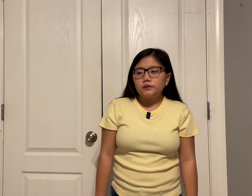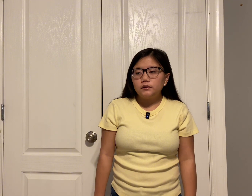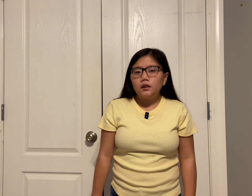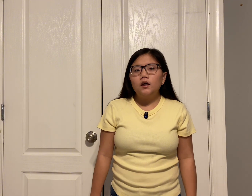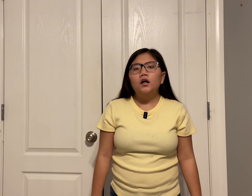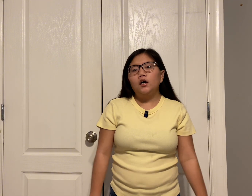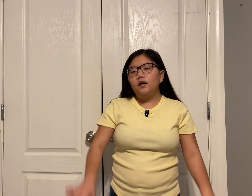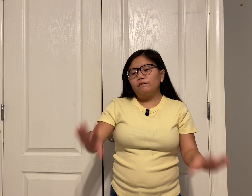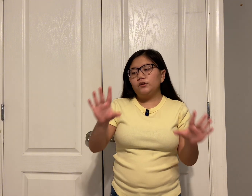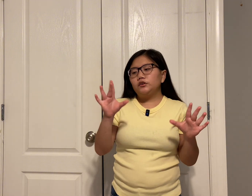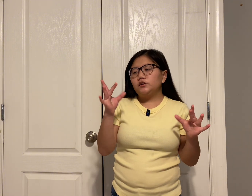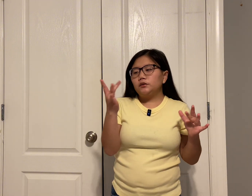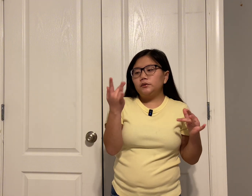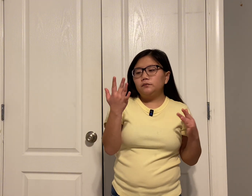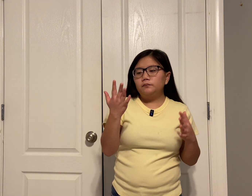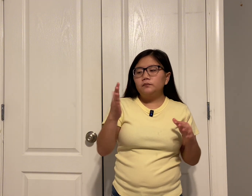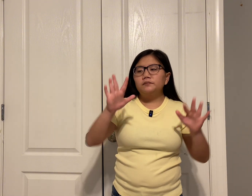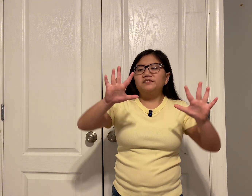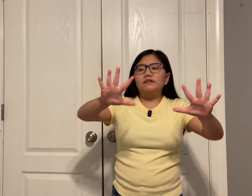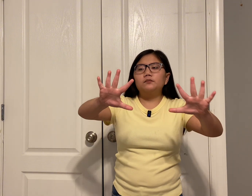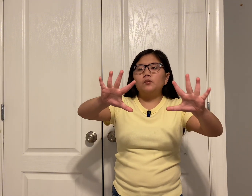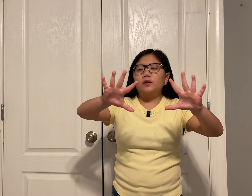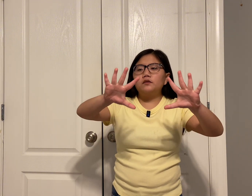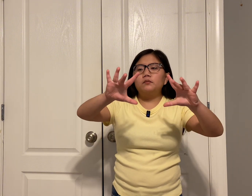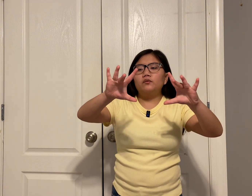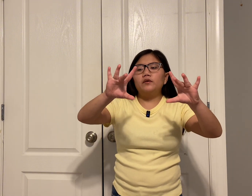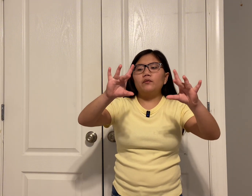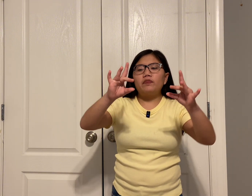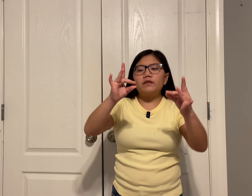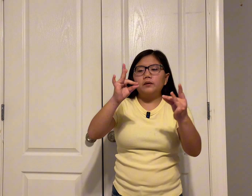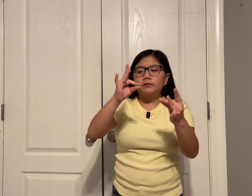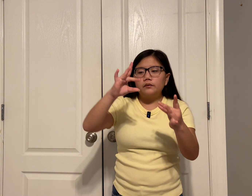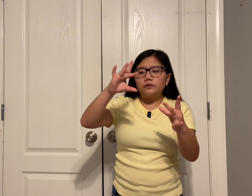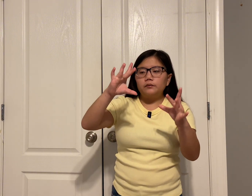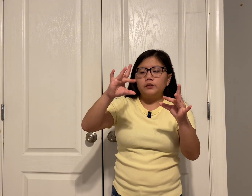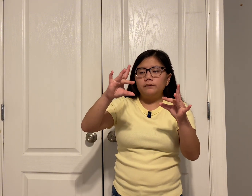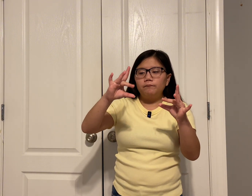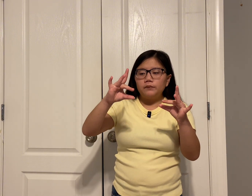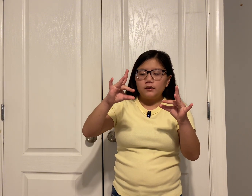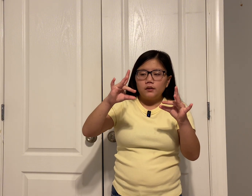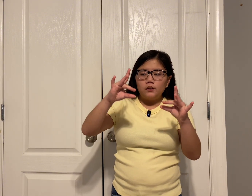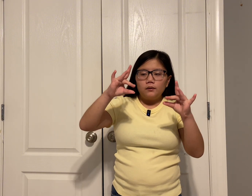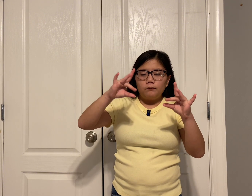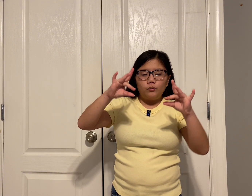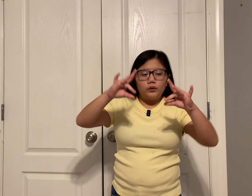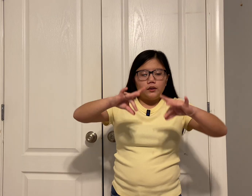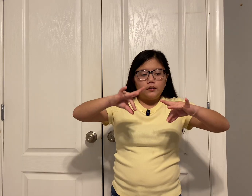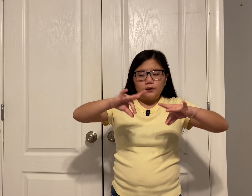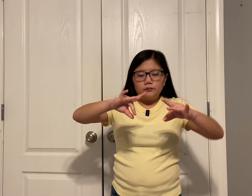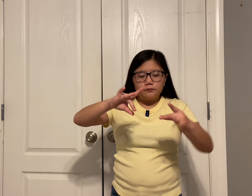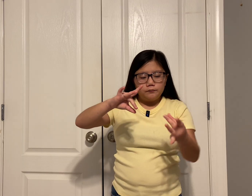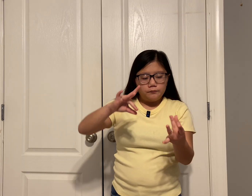First is gonna be five on both hands, middle finger and thumb are gonna be pointing down.